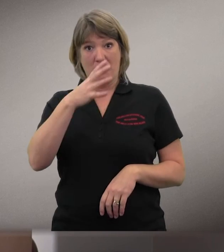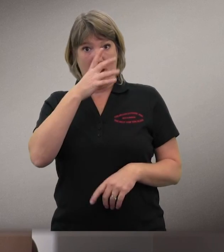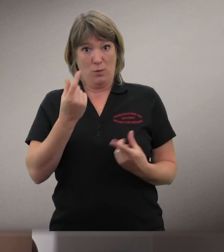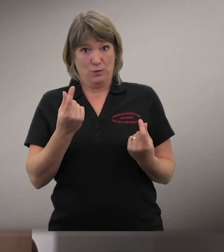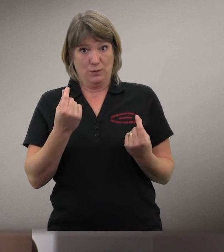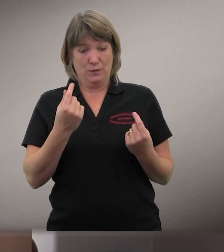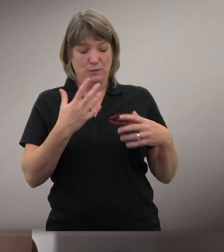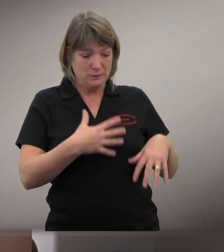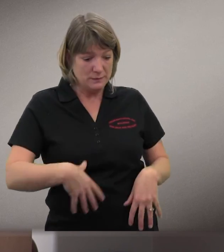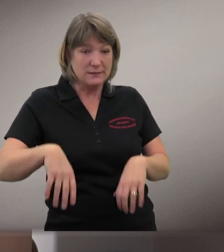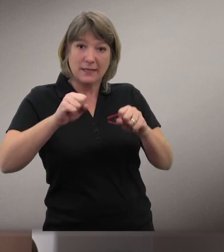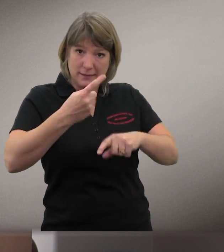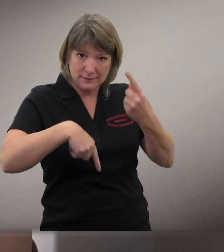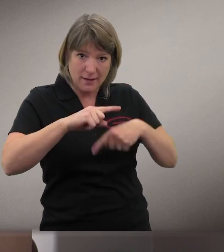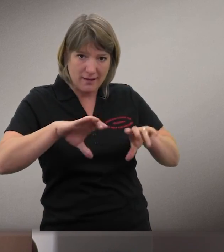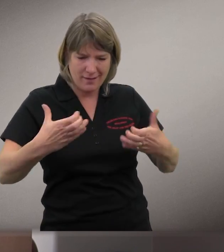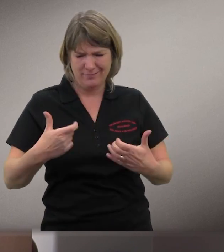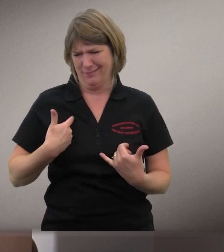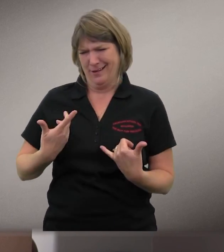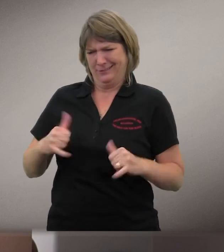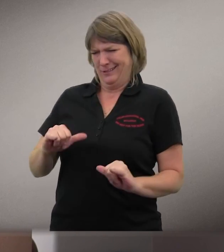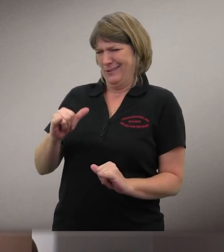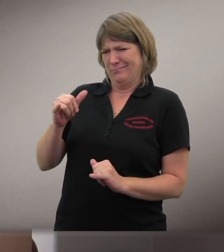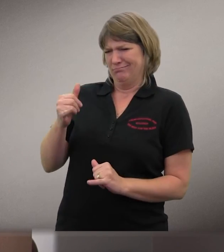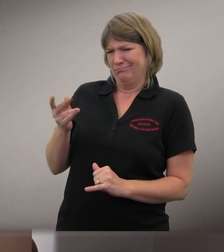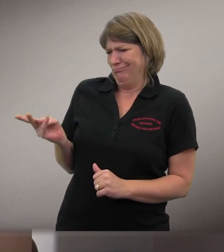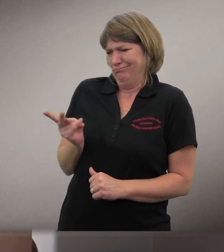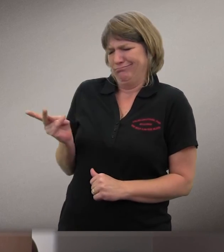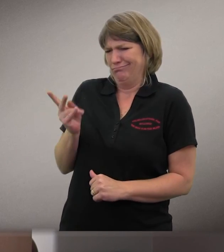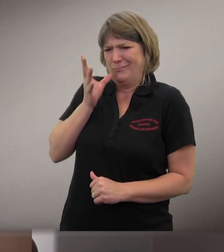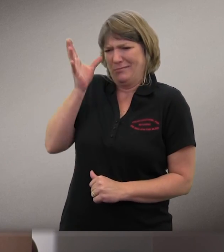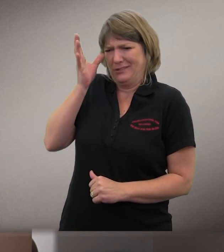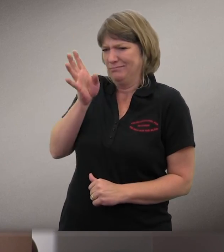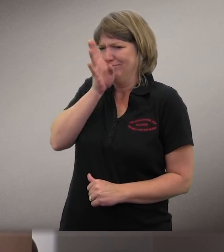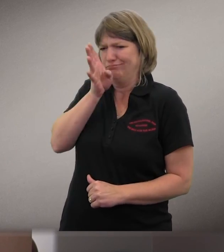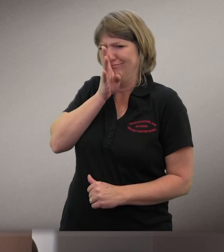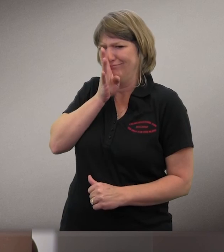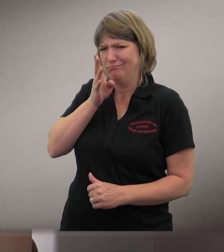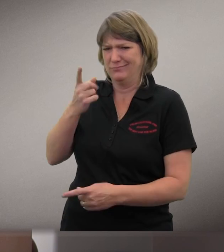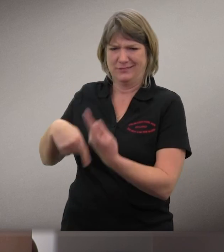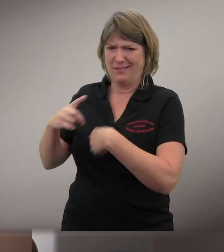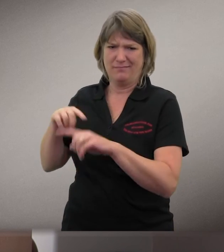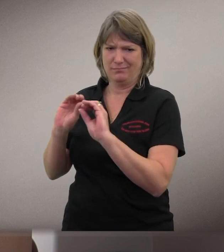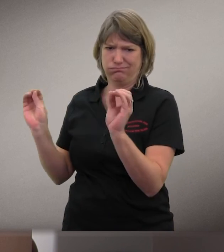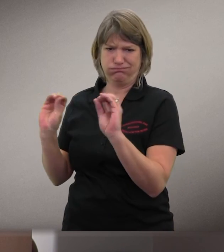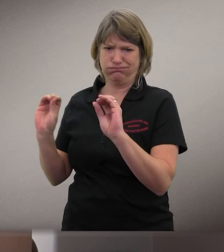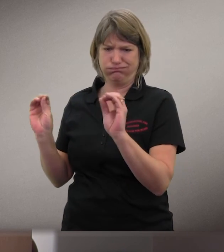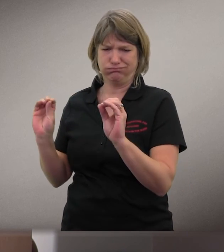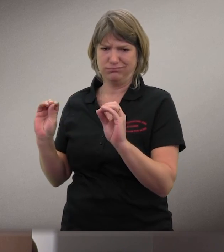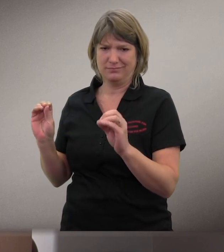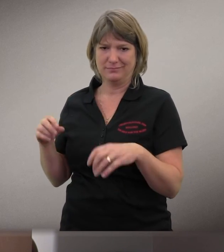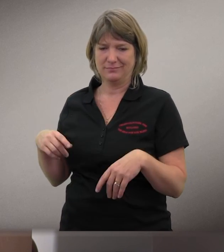My mom started taking sign language class. I still talk to my dad and mom. I mean, I don't have to sign to them,